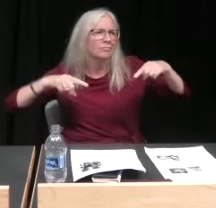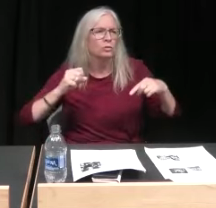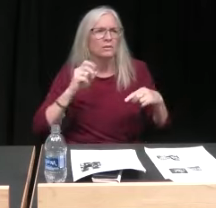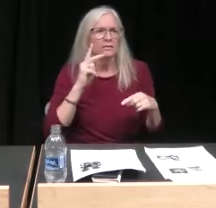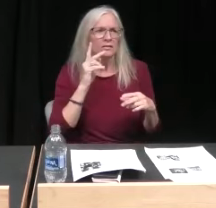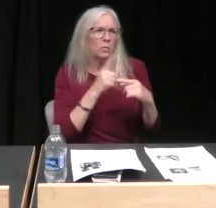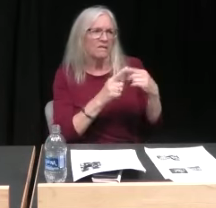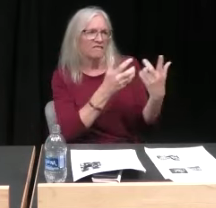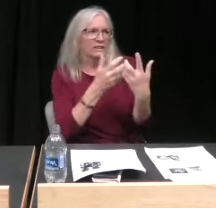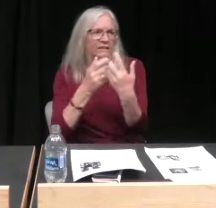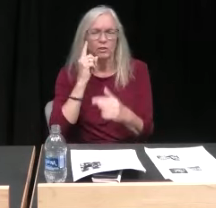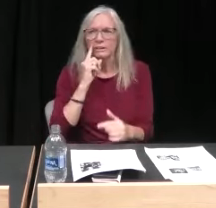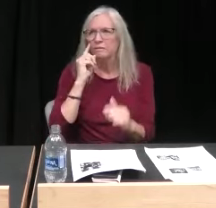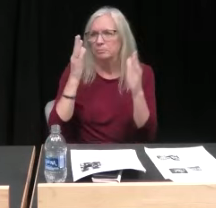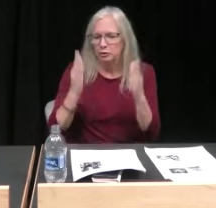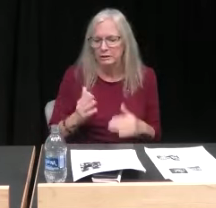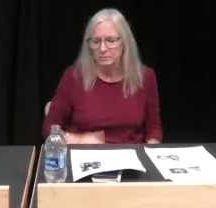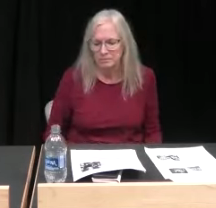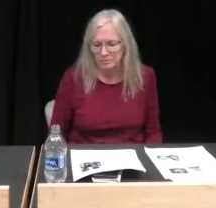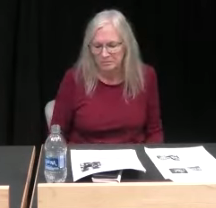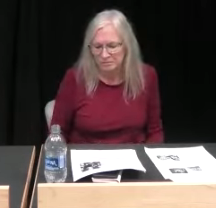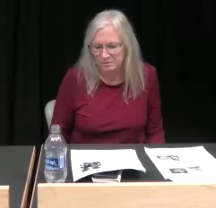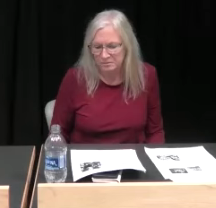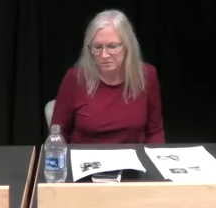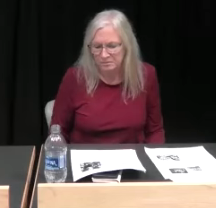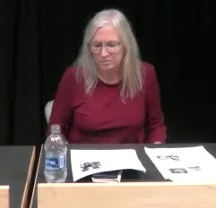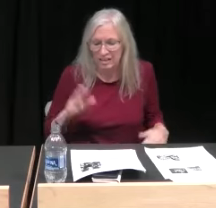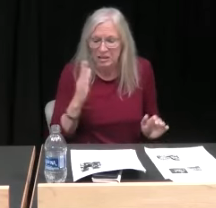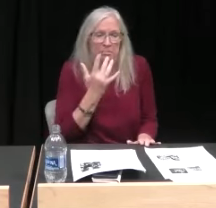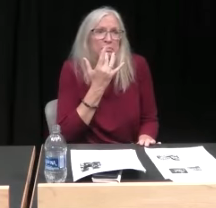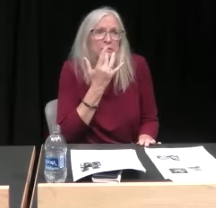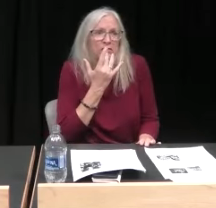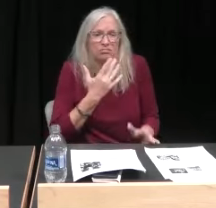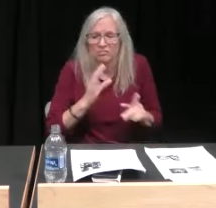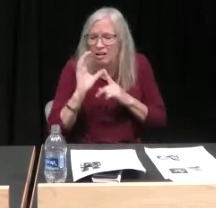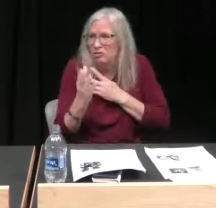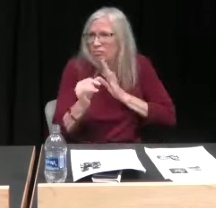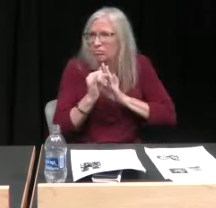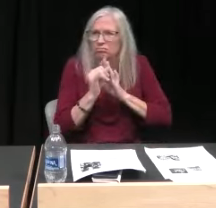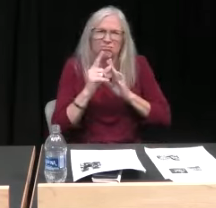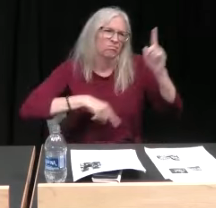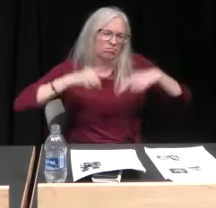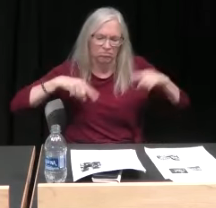they have they might use a CER implant their FM system you know something that gives them